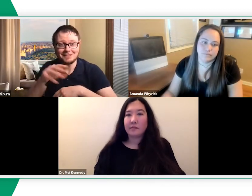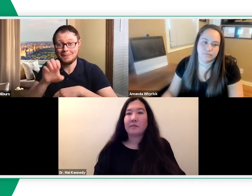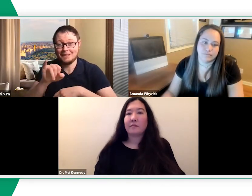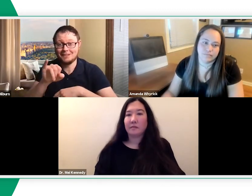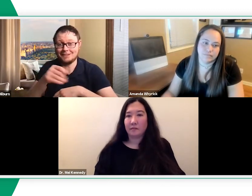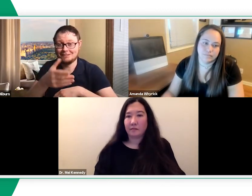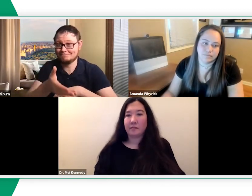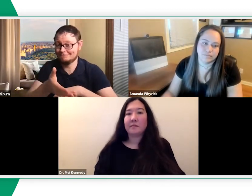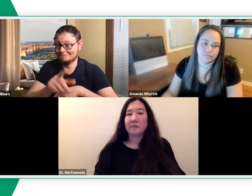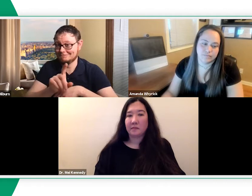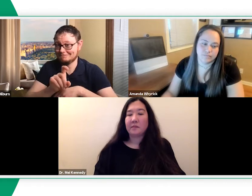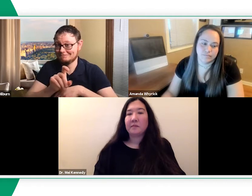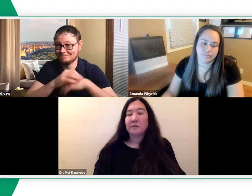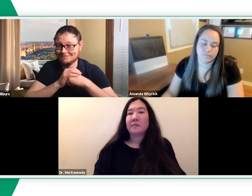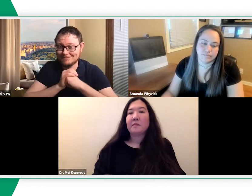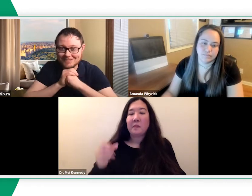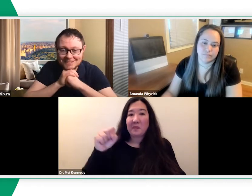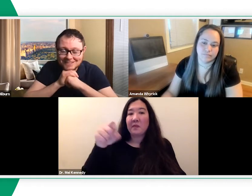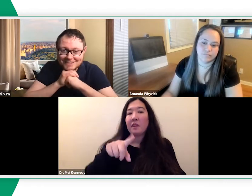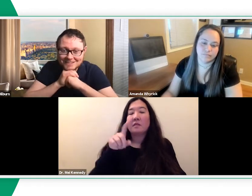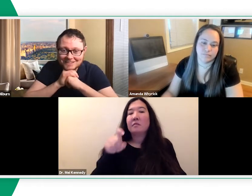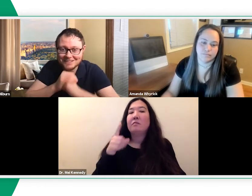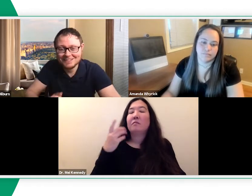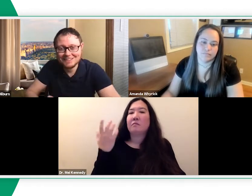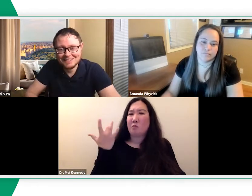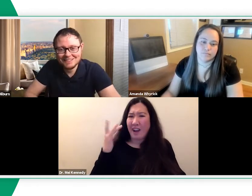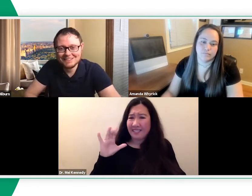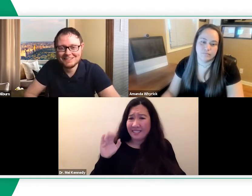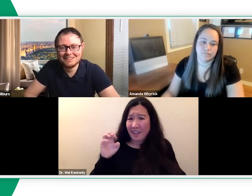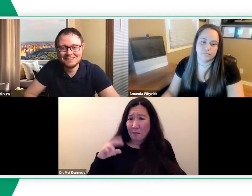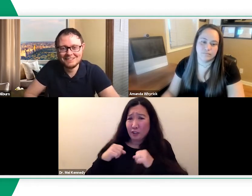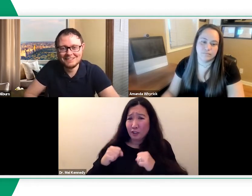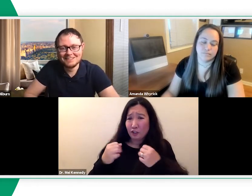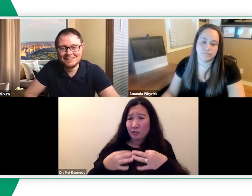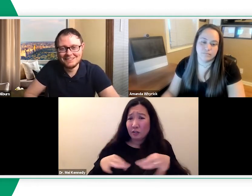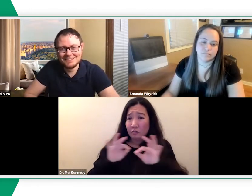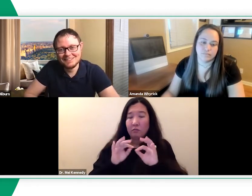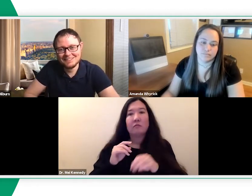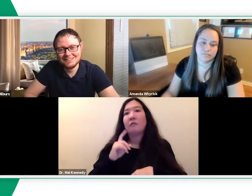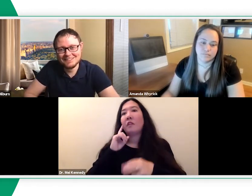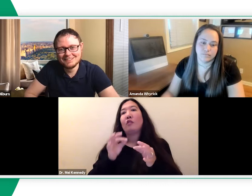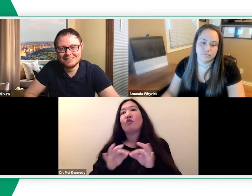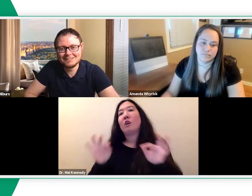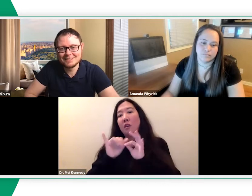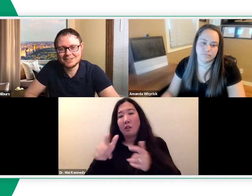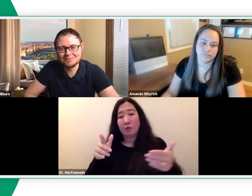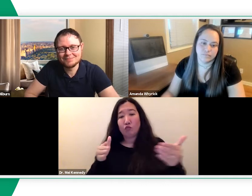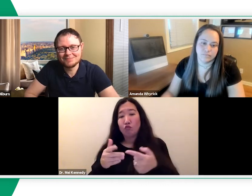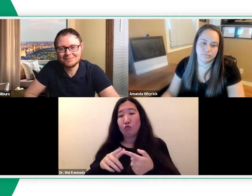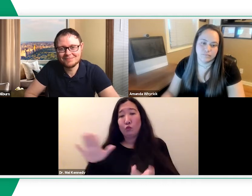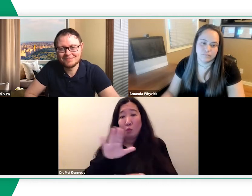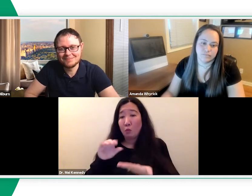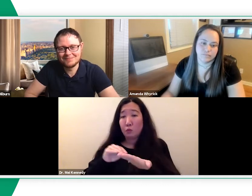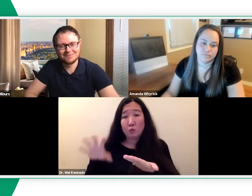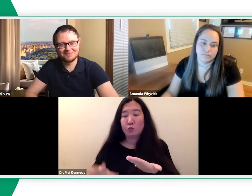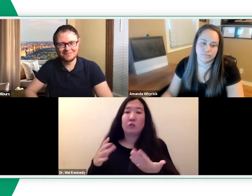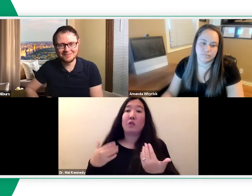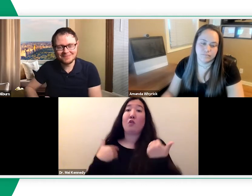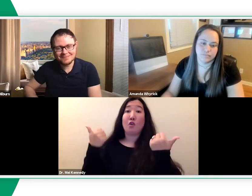Yes. So this question is asking: Why is cybersecurity important for